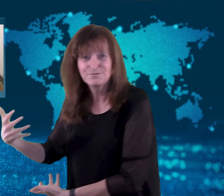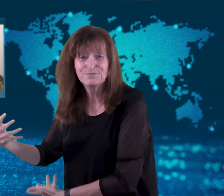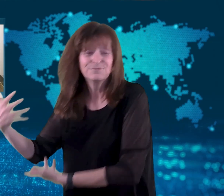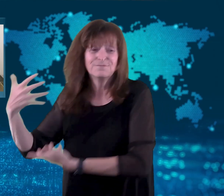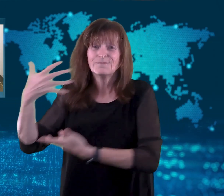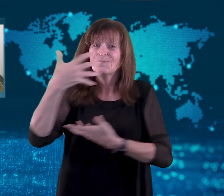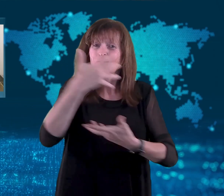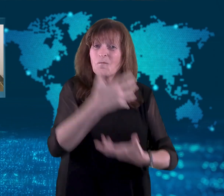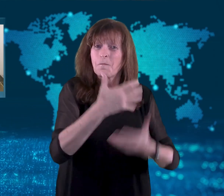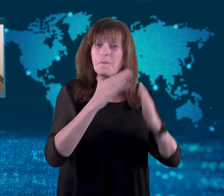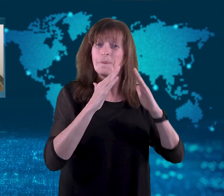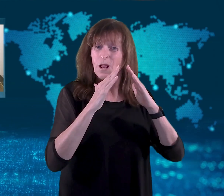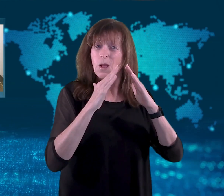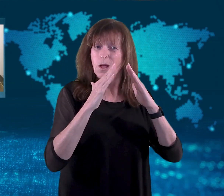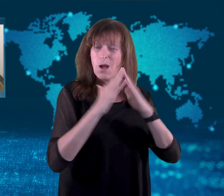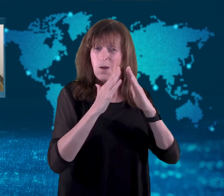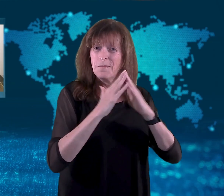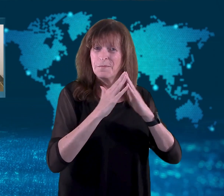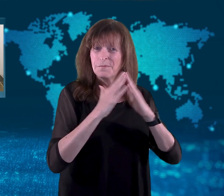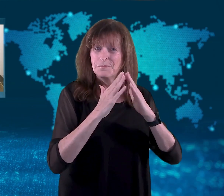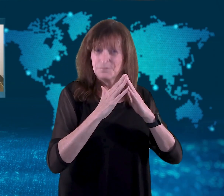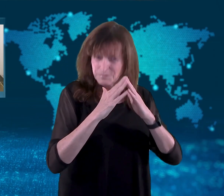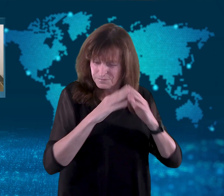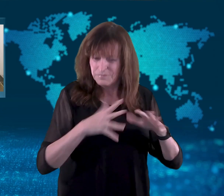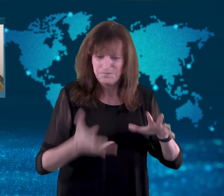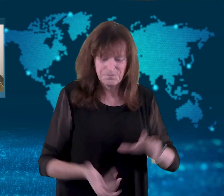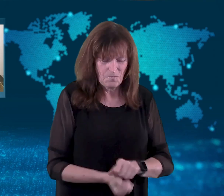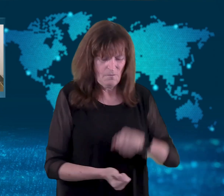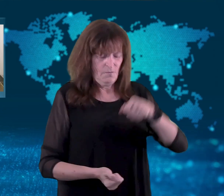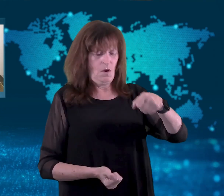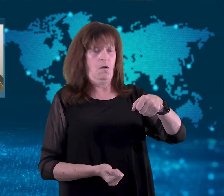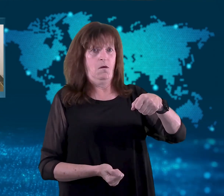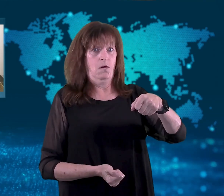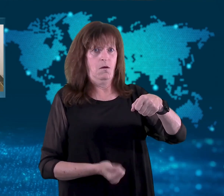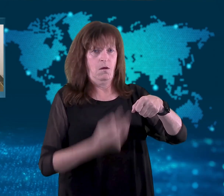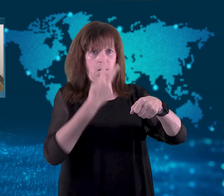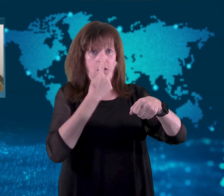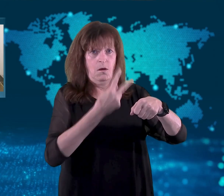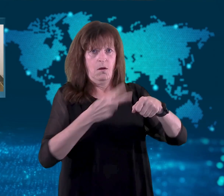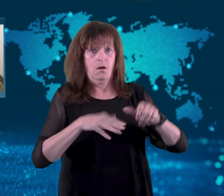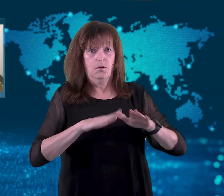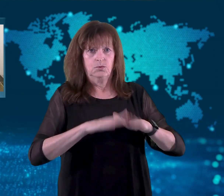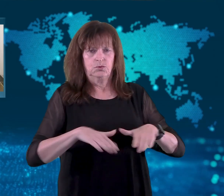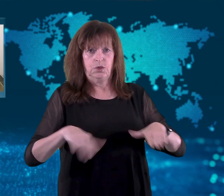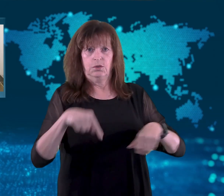the storage unit, they found the children's remains inside.